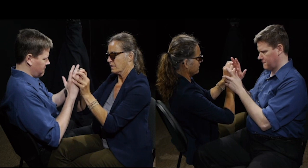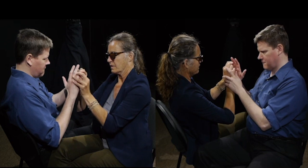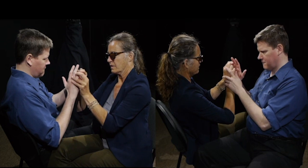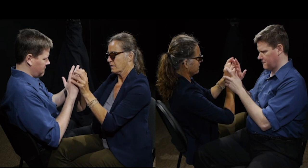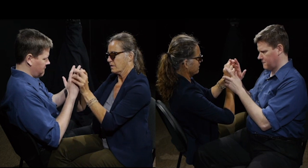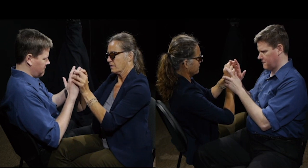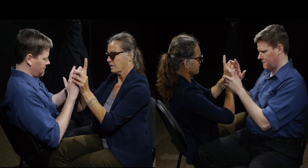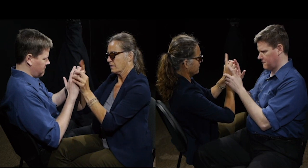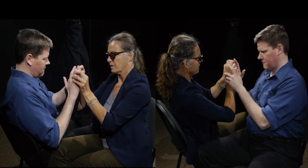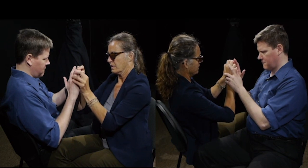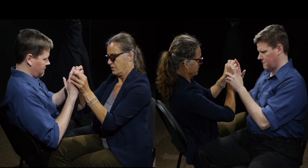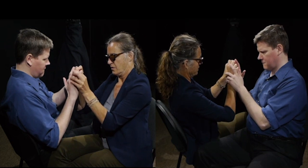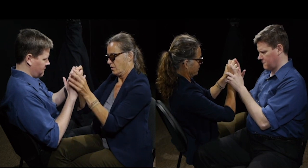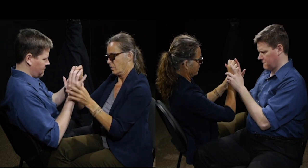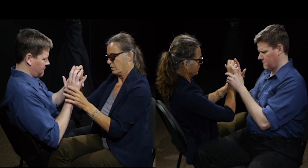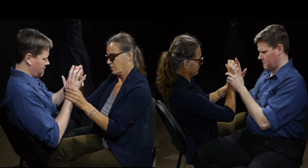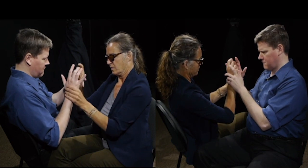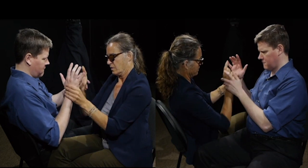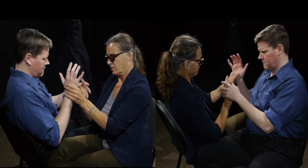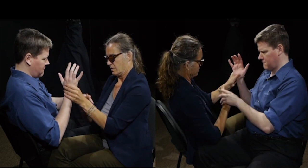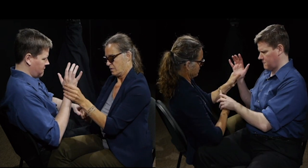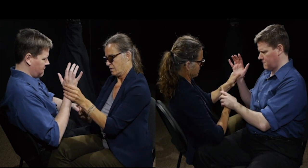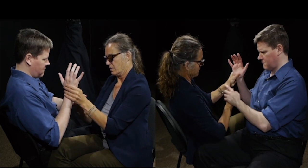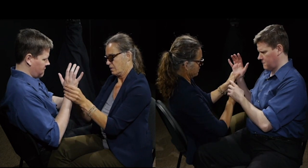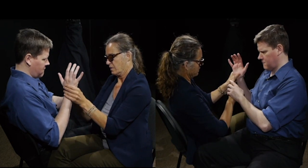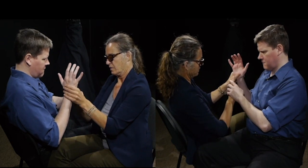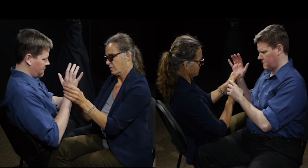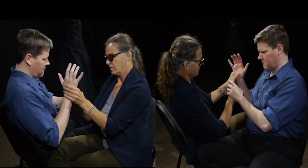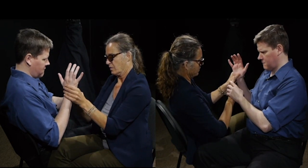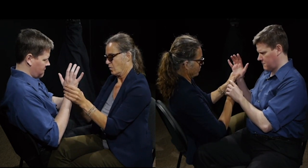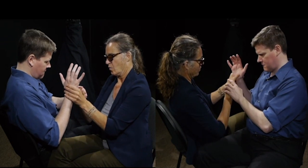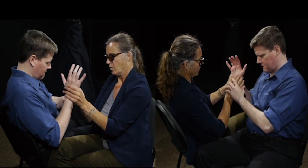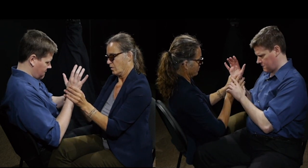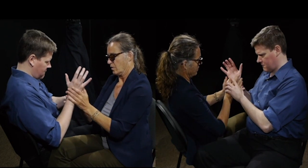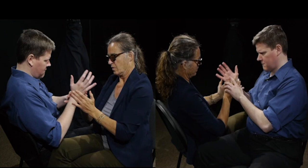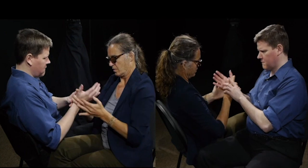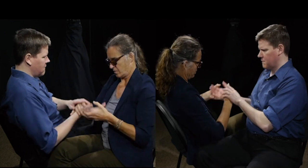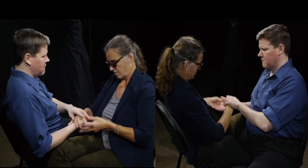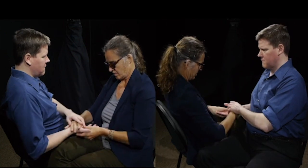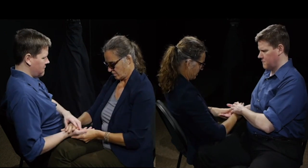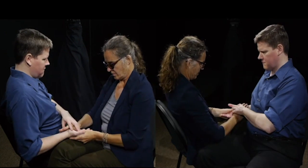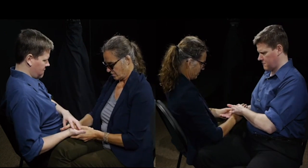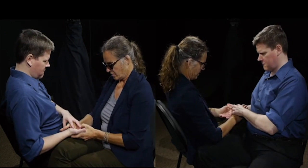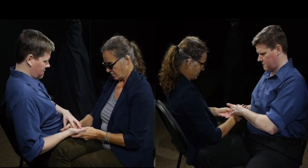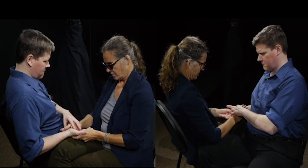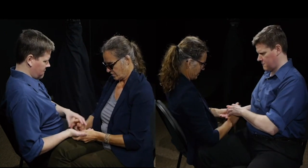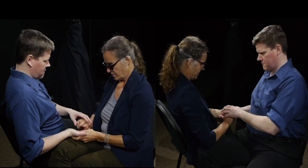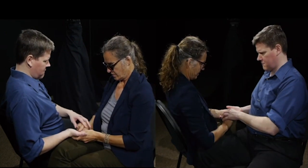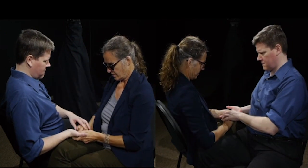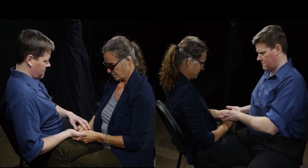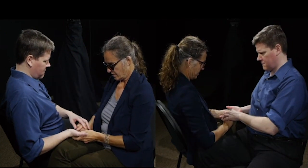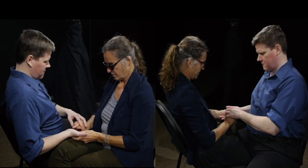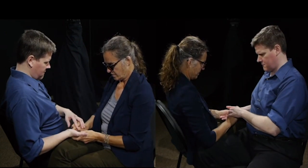Each of these different things I'm doing with my non-dominant hand to tell you to keep the PO there is a PTC. There are also PTCs that involve pressing on a PO